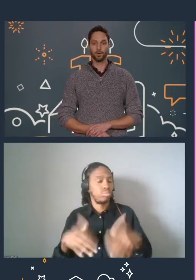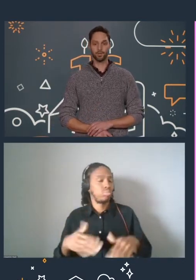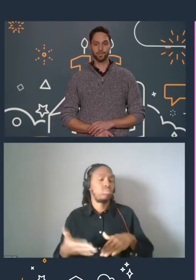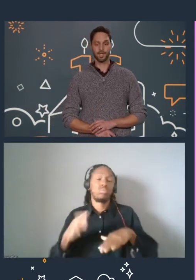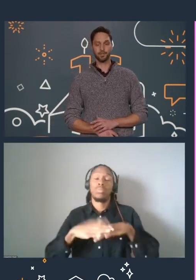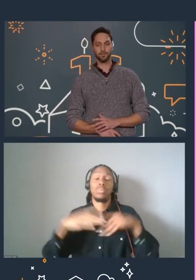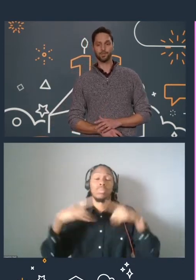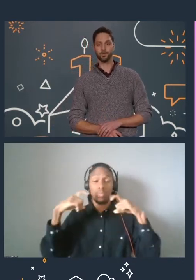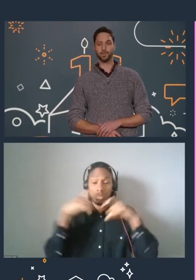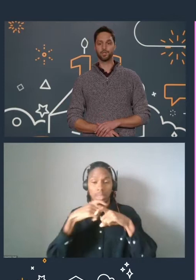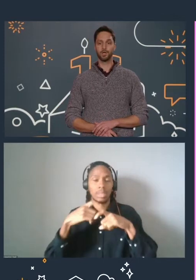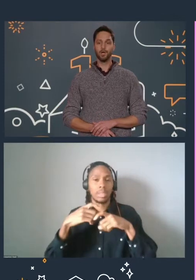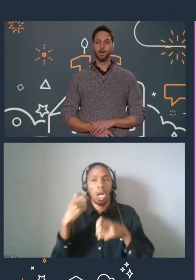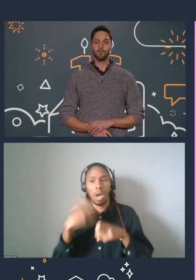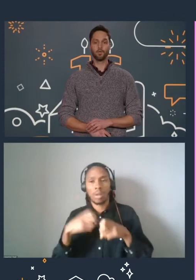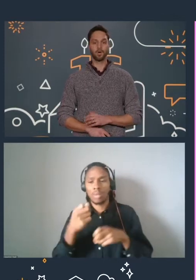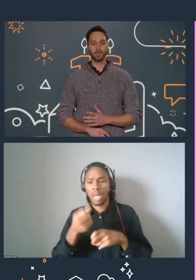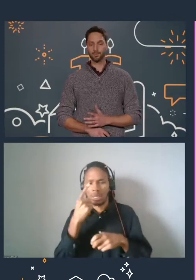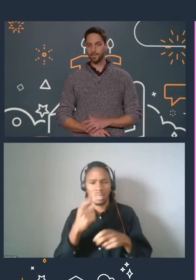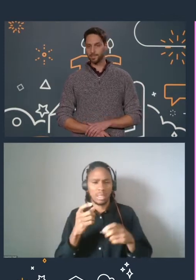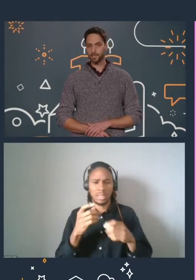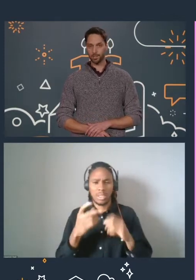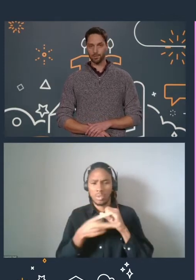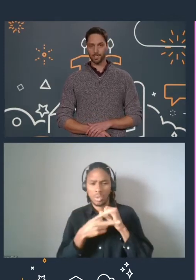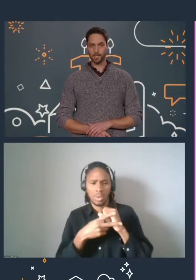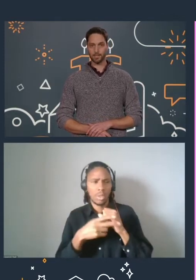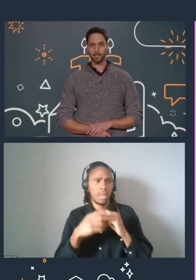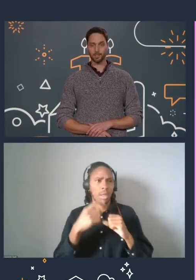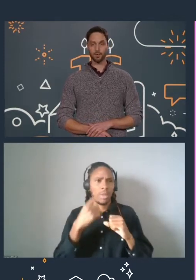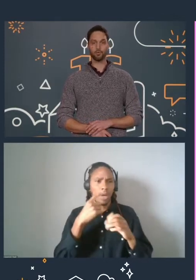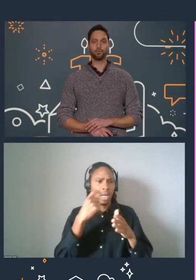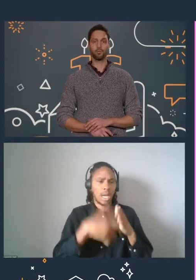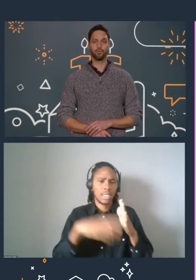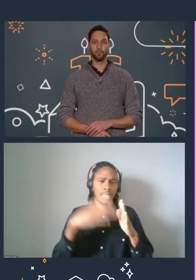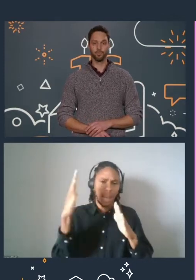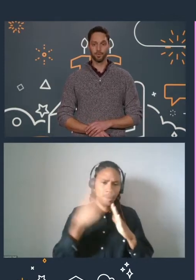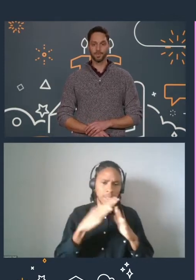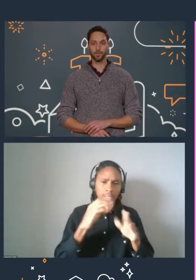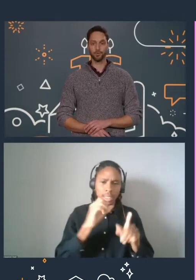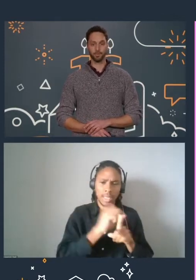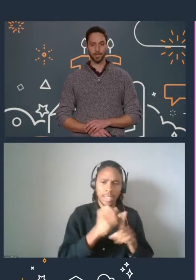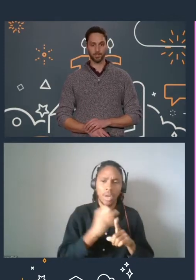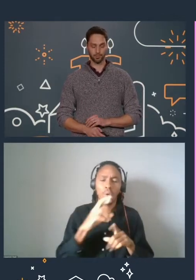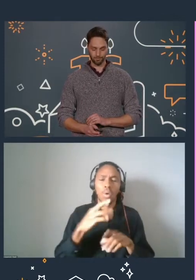to understand their storage for cost optimization use cases or to improve security posture.